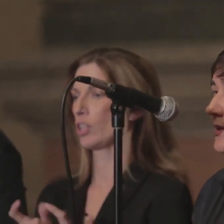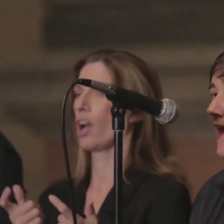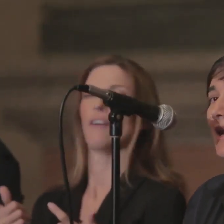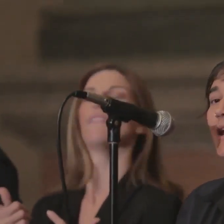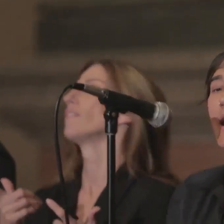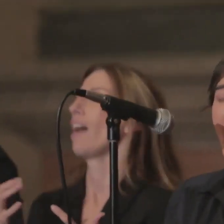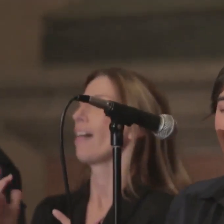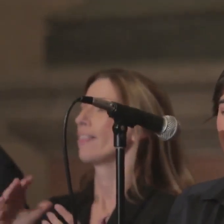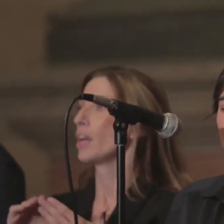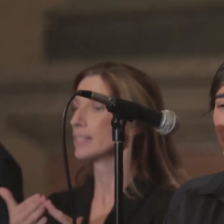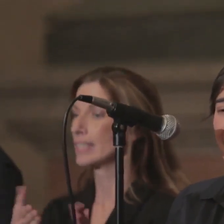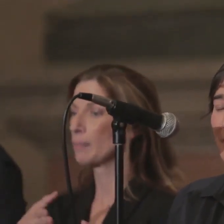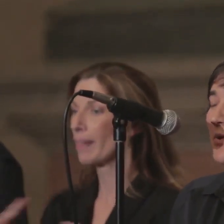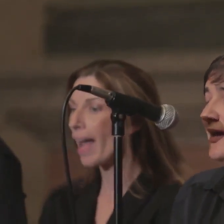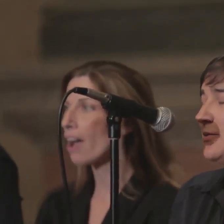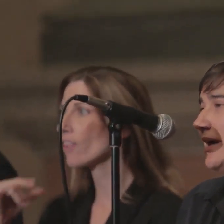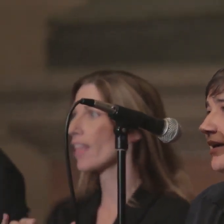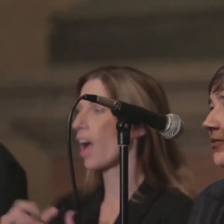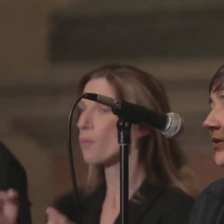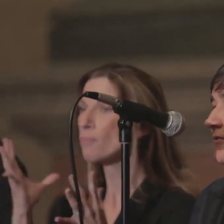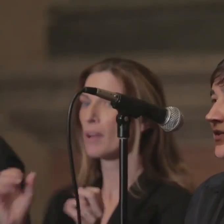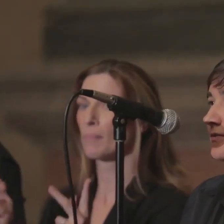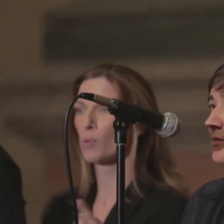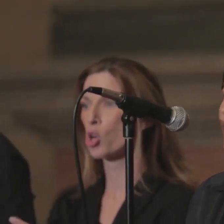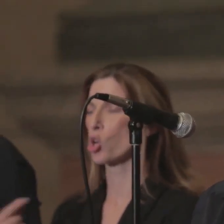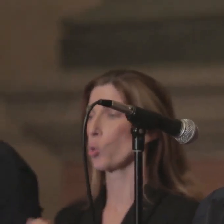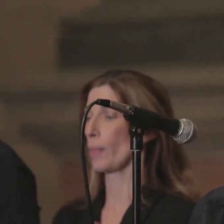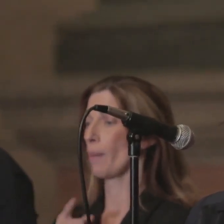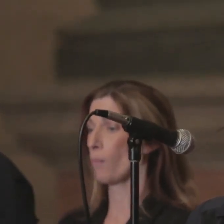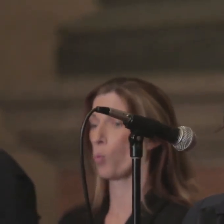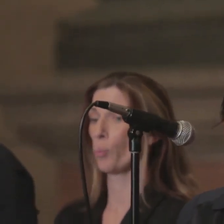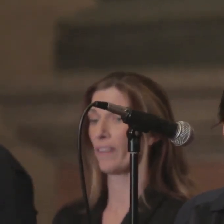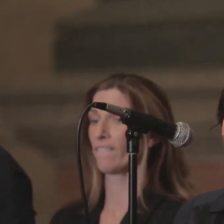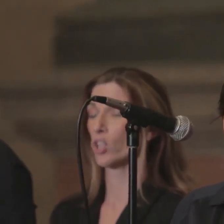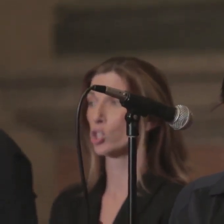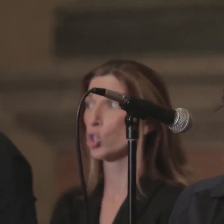plan to the point where we first, when we first heard about this incident, I actually